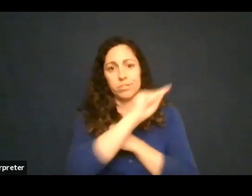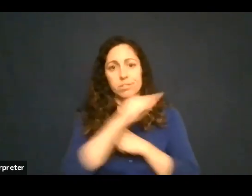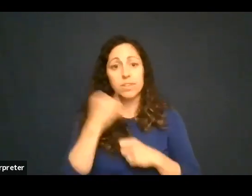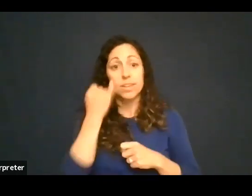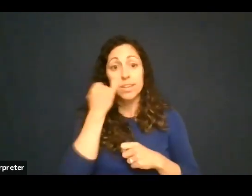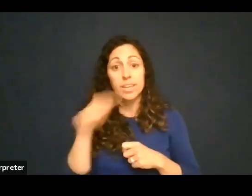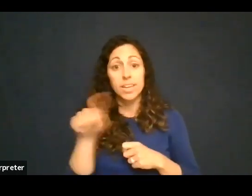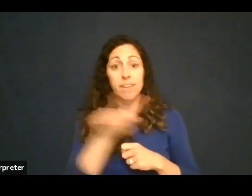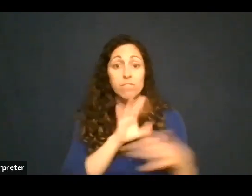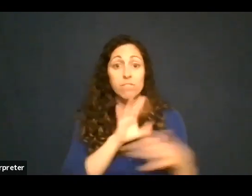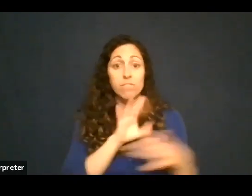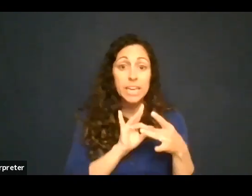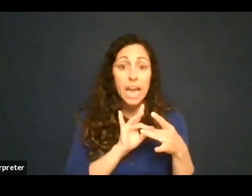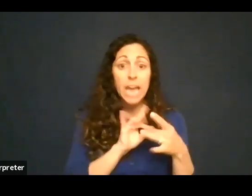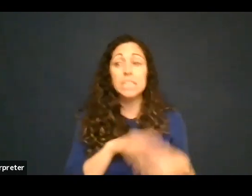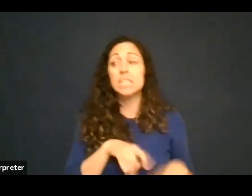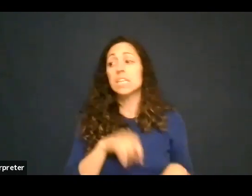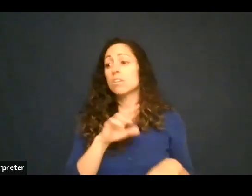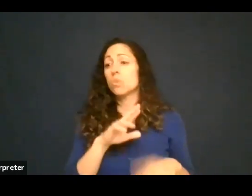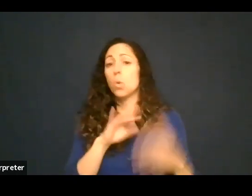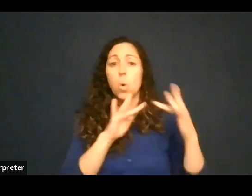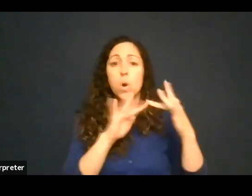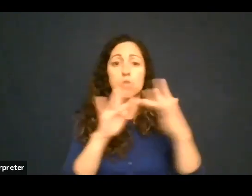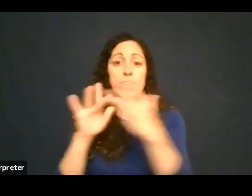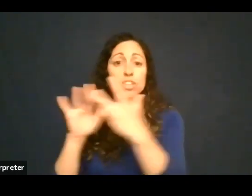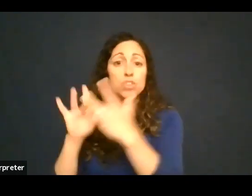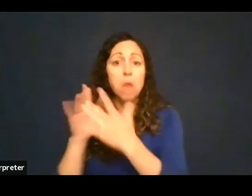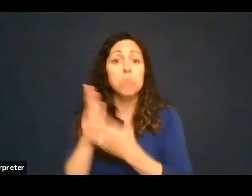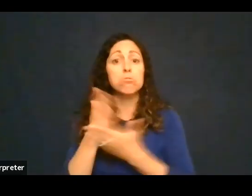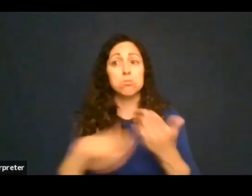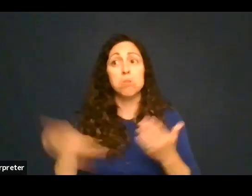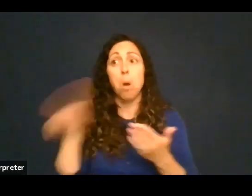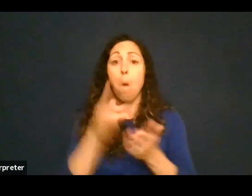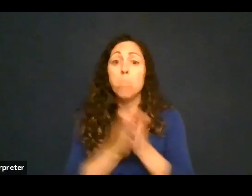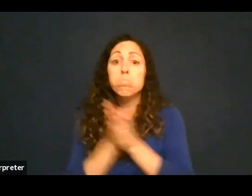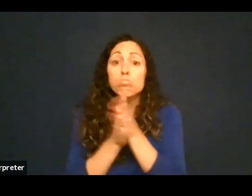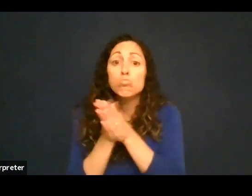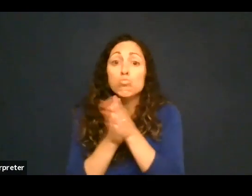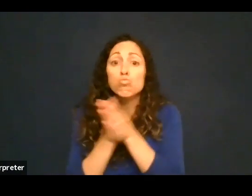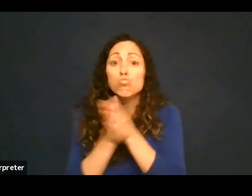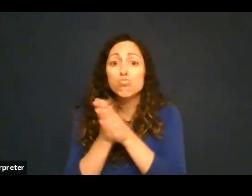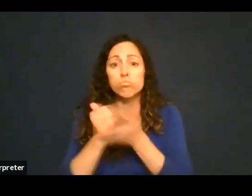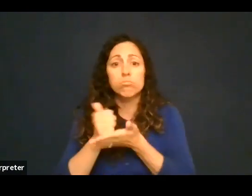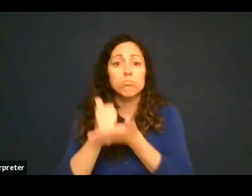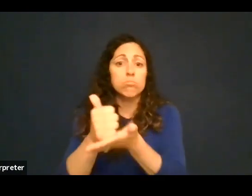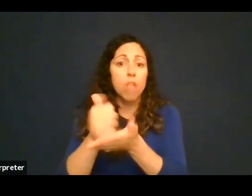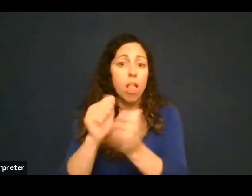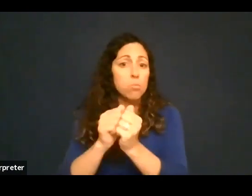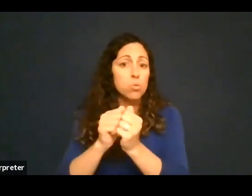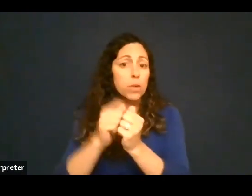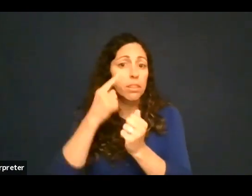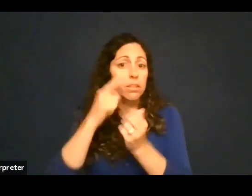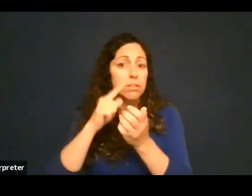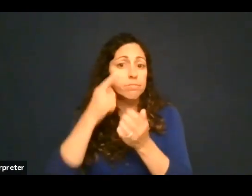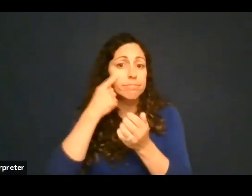some are very interested in vision and hearing research. Thank you.